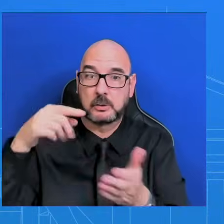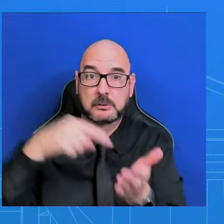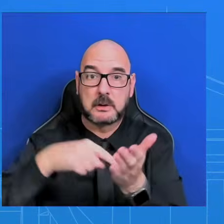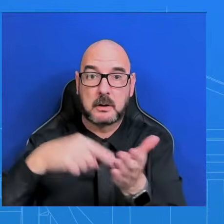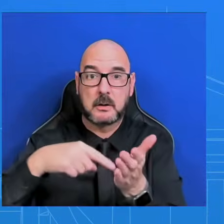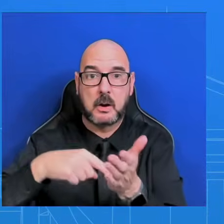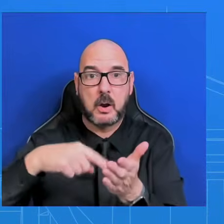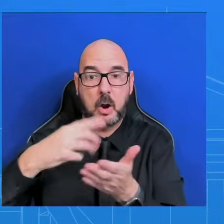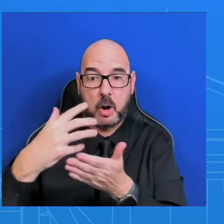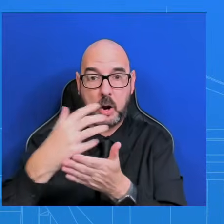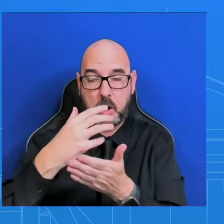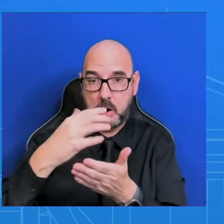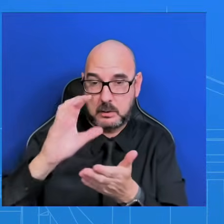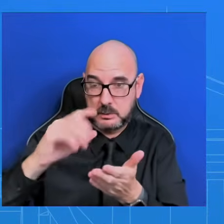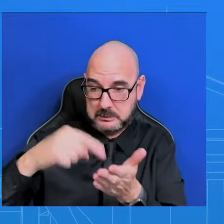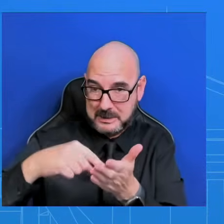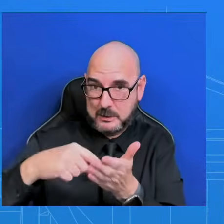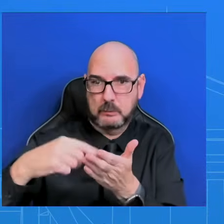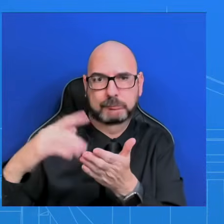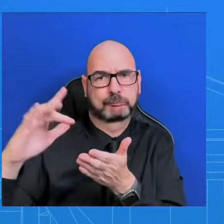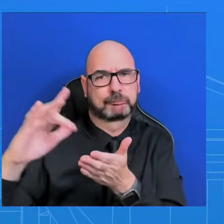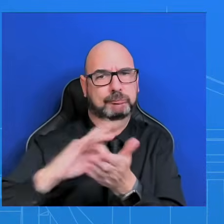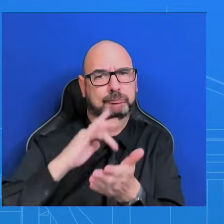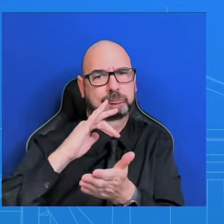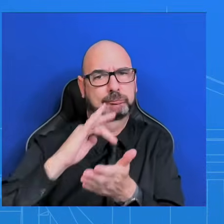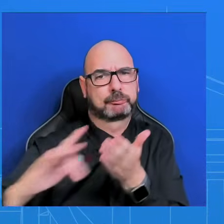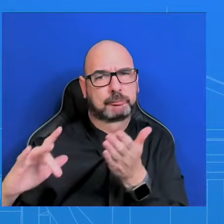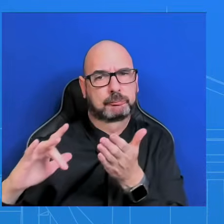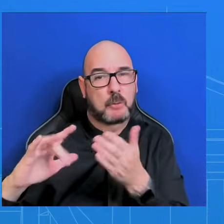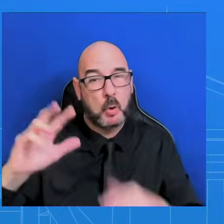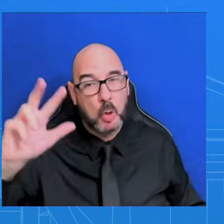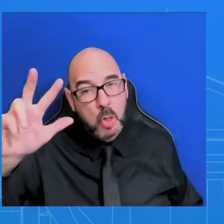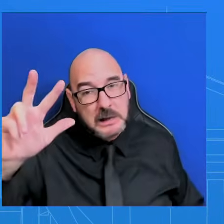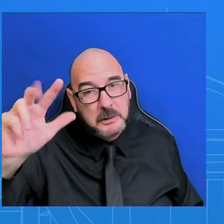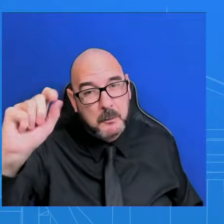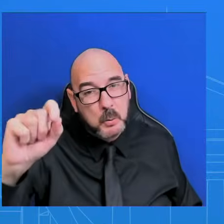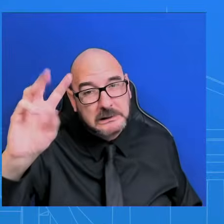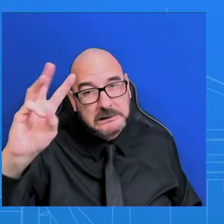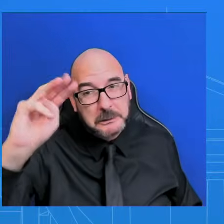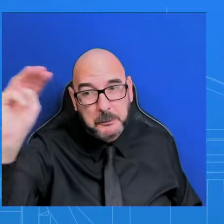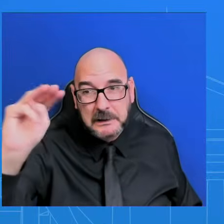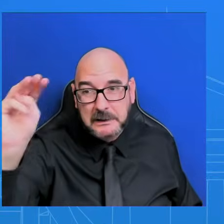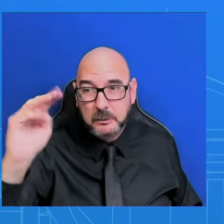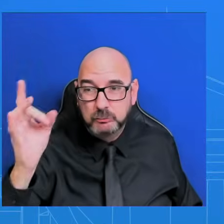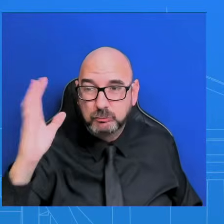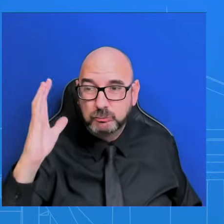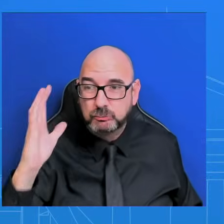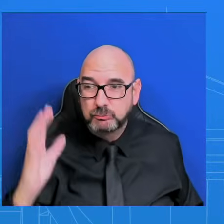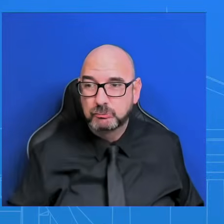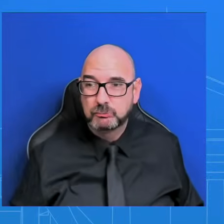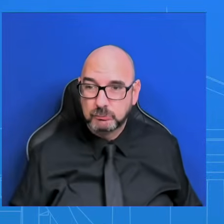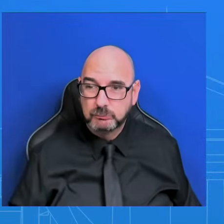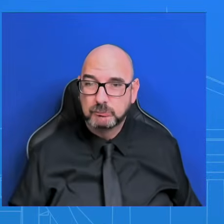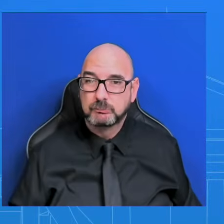a big deal. The -- those receiving relief as a part of today's announcement include teachers,